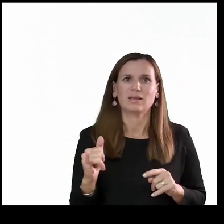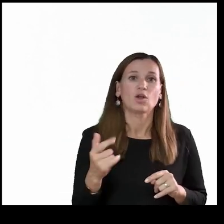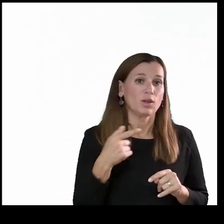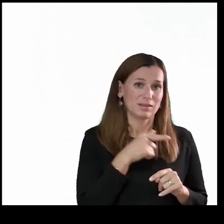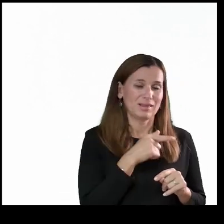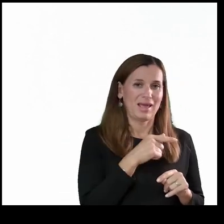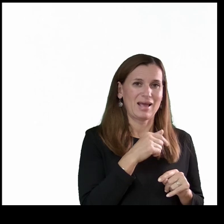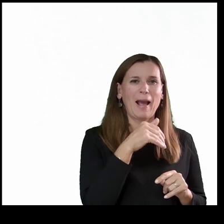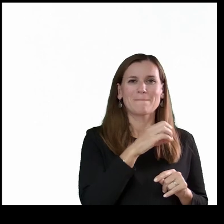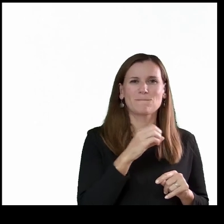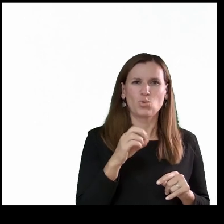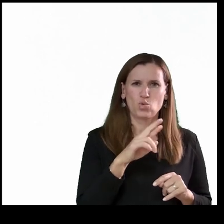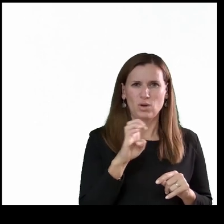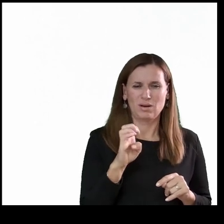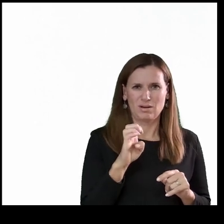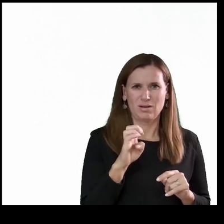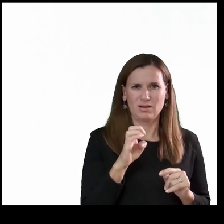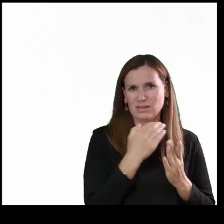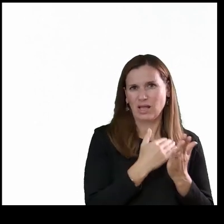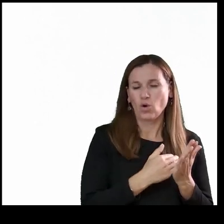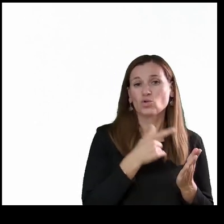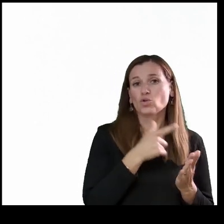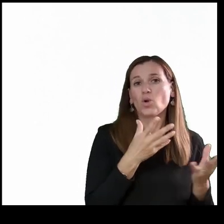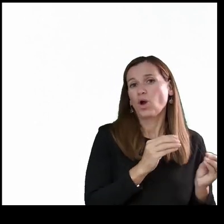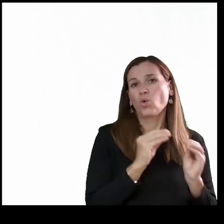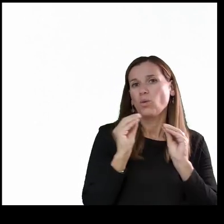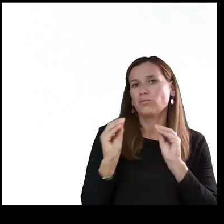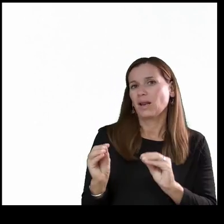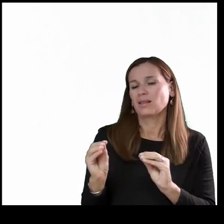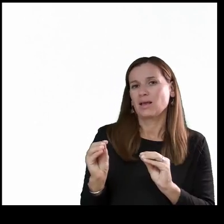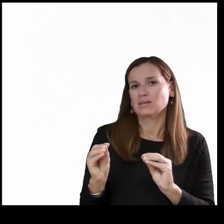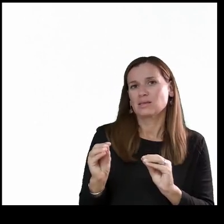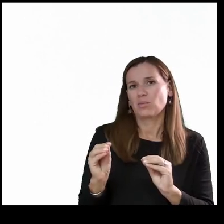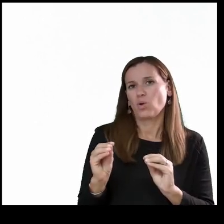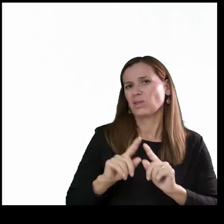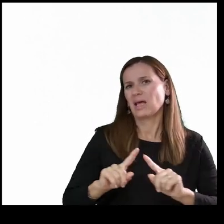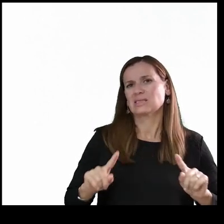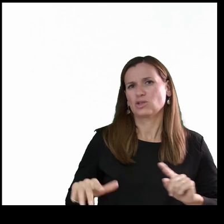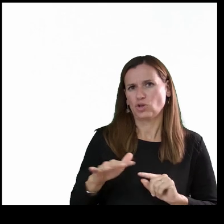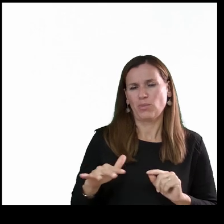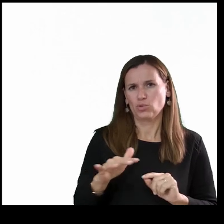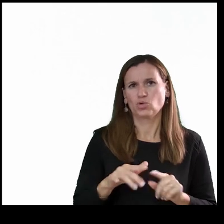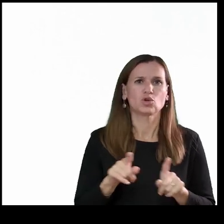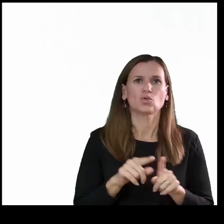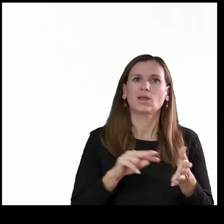law can be applied in general to the technological evolution of our society,